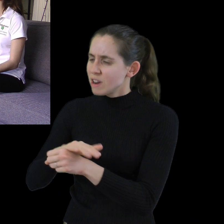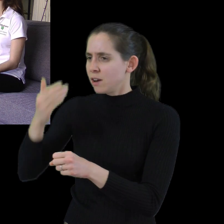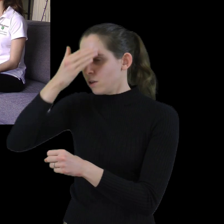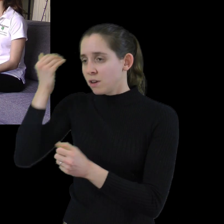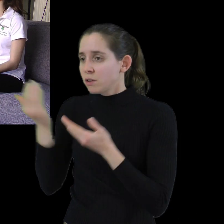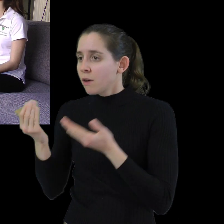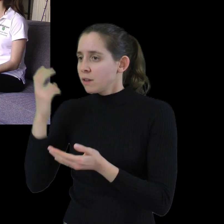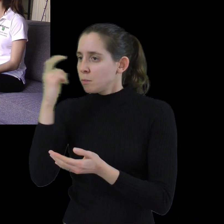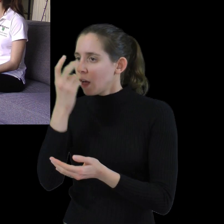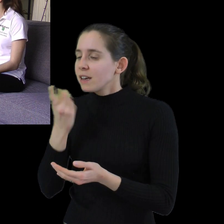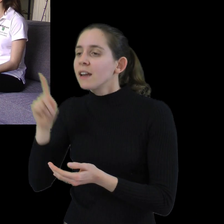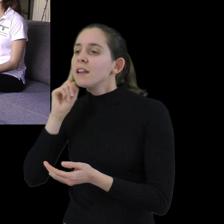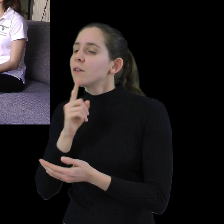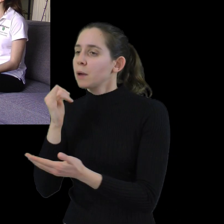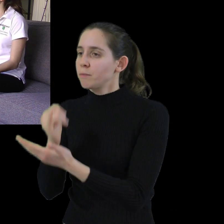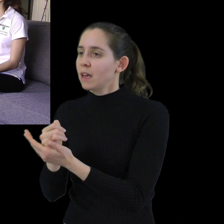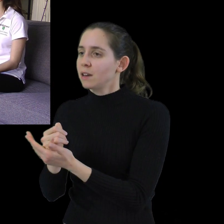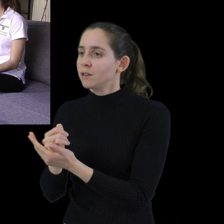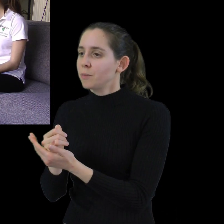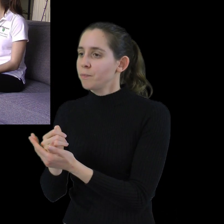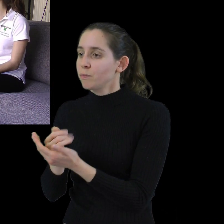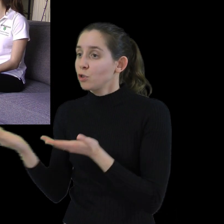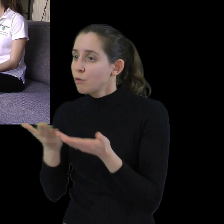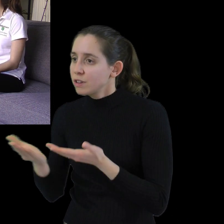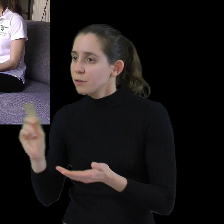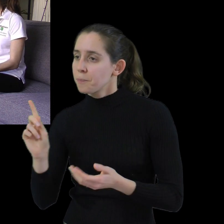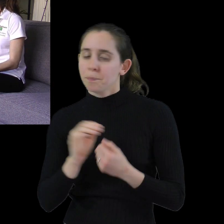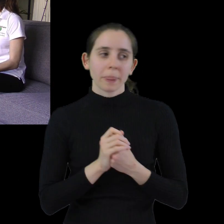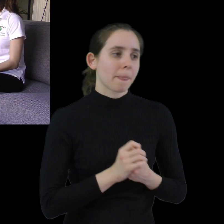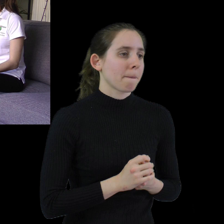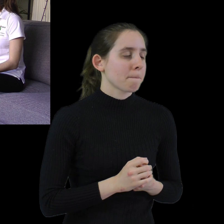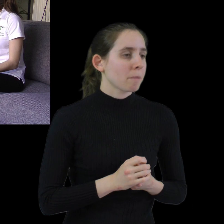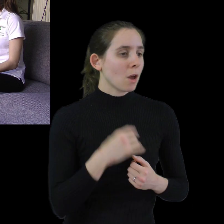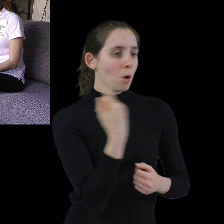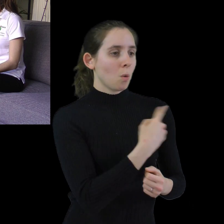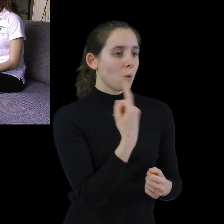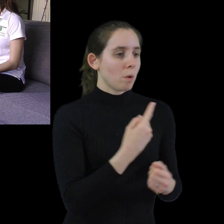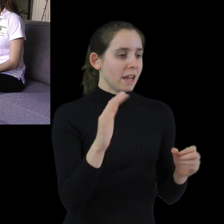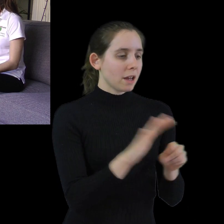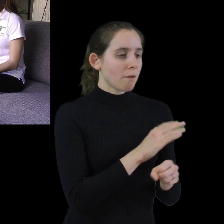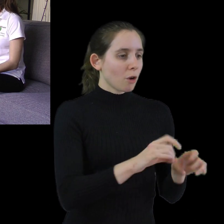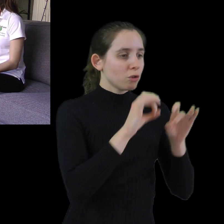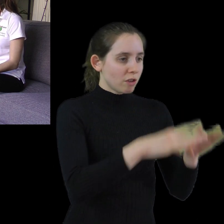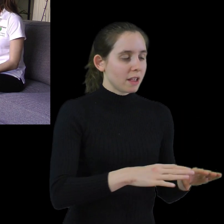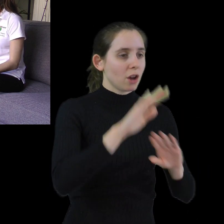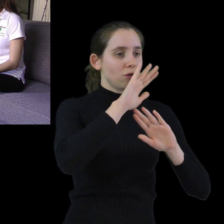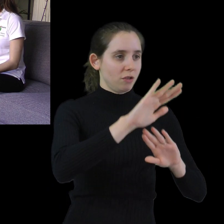Services for the Blind and Hearing Impaired is servicing? Wayne: So we cover Australia, New Zealand, then